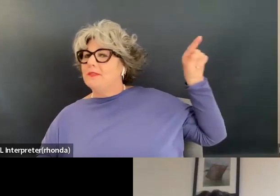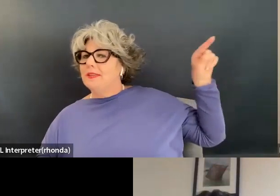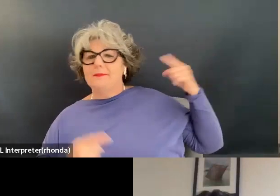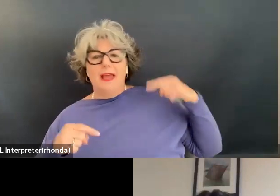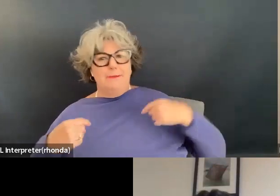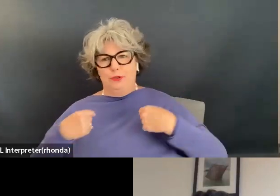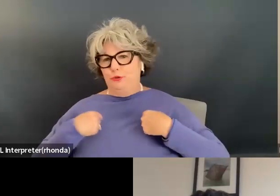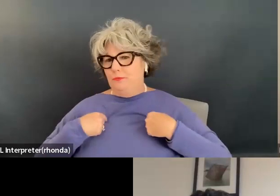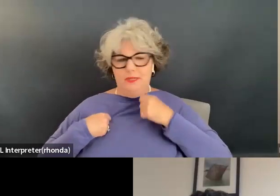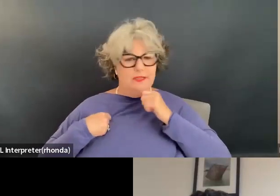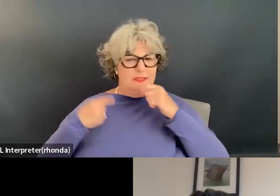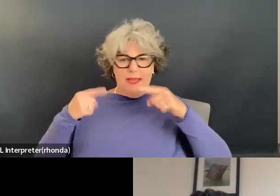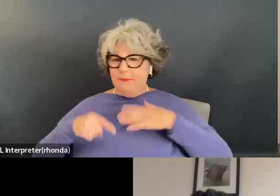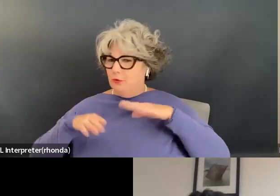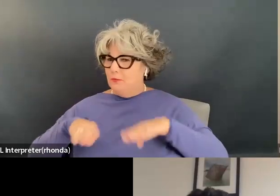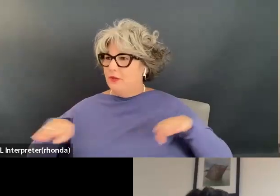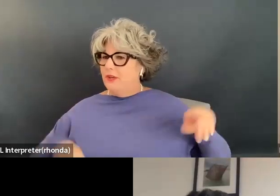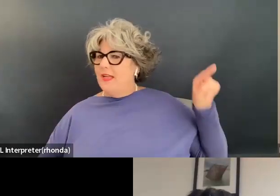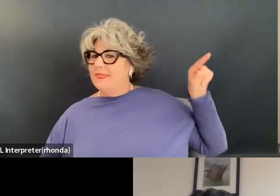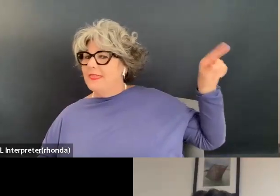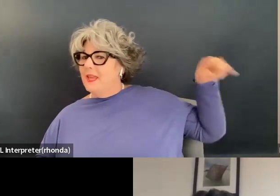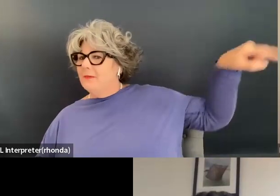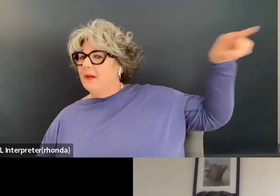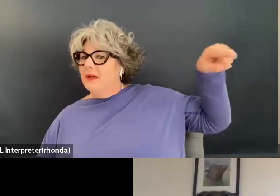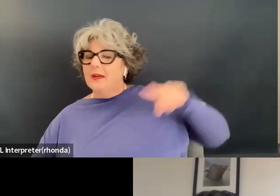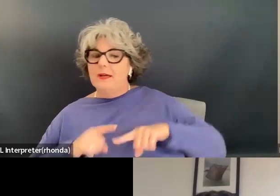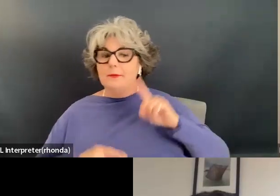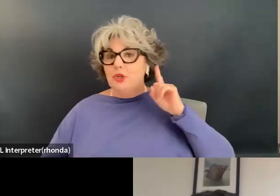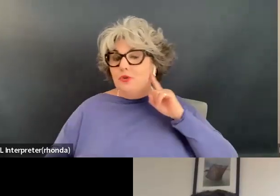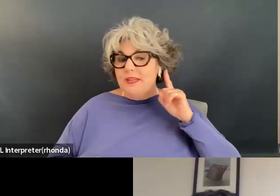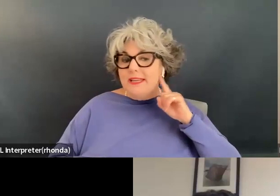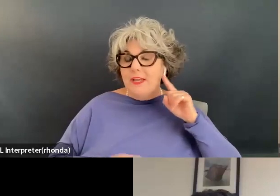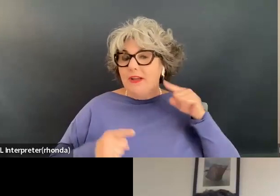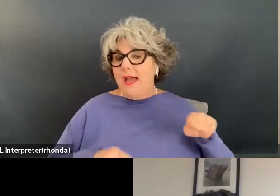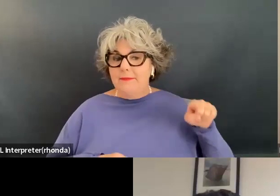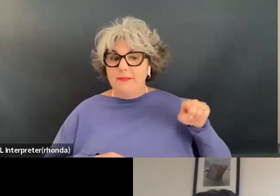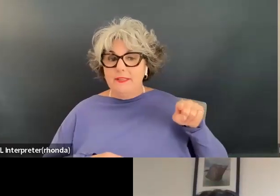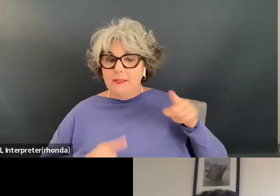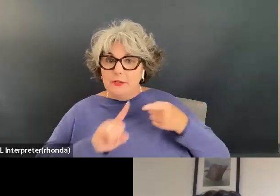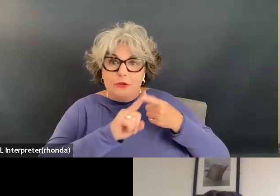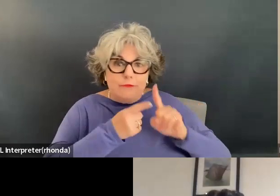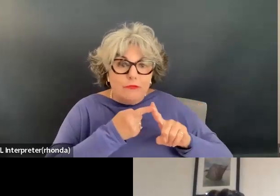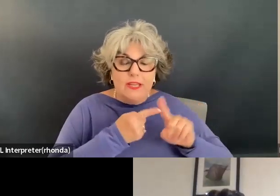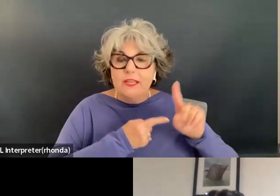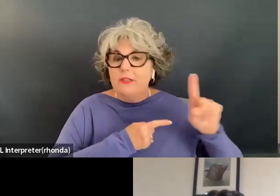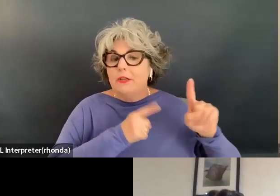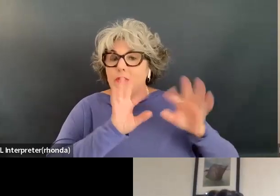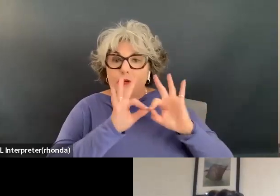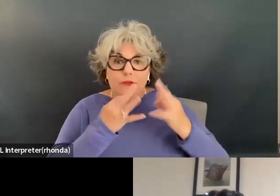Uh huh. And especially we don't, we also hear that it's most of the time, it's happening from your friends and your family.